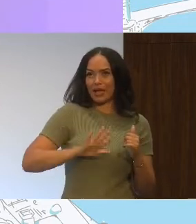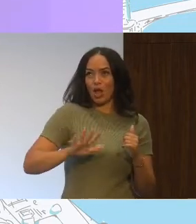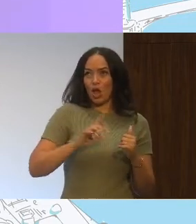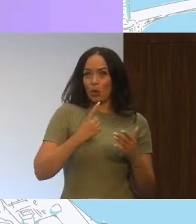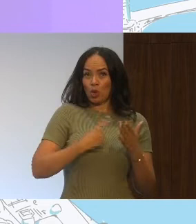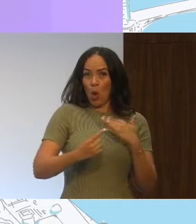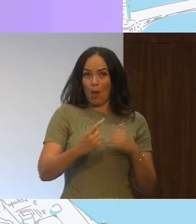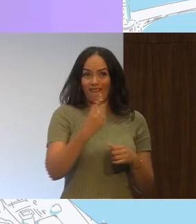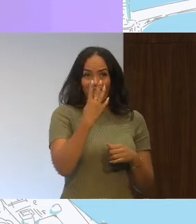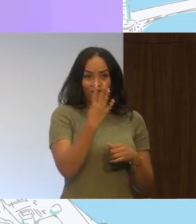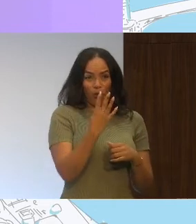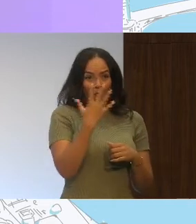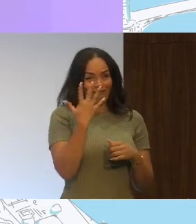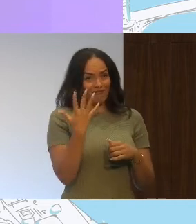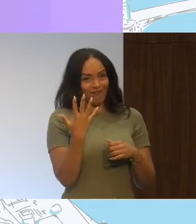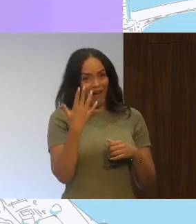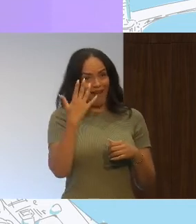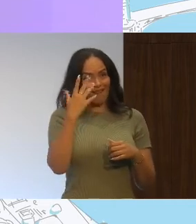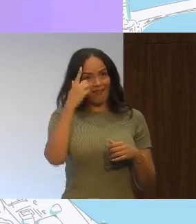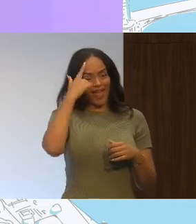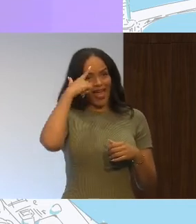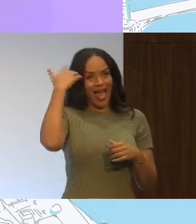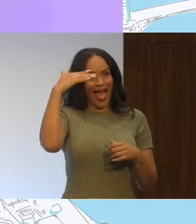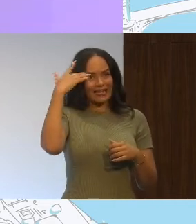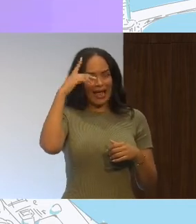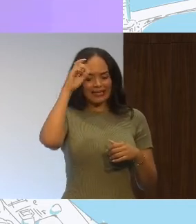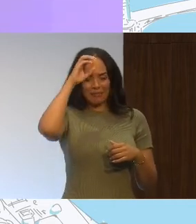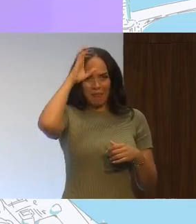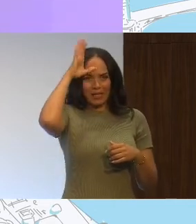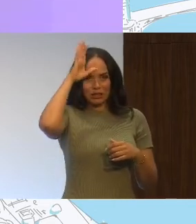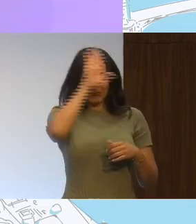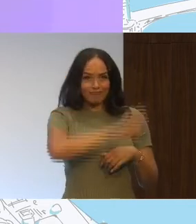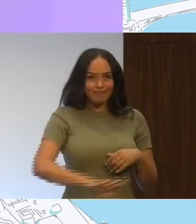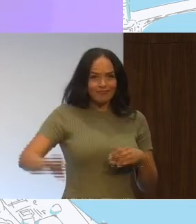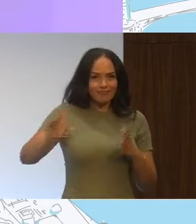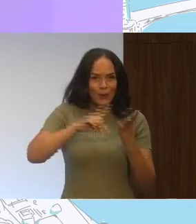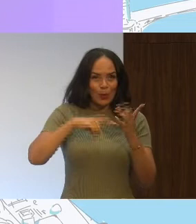five headache specialists, the whole of the UK? Could you believe that